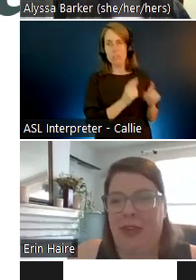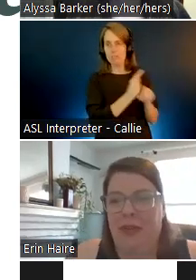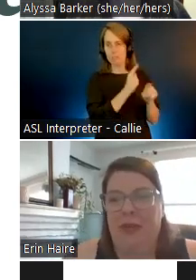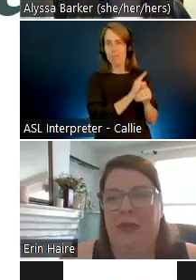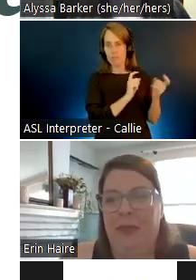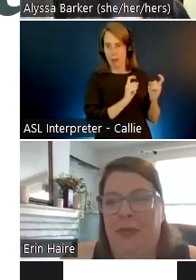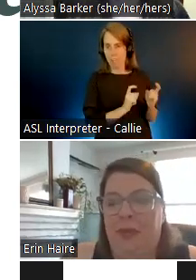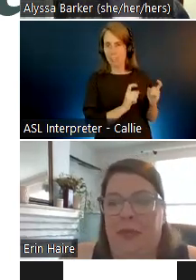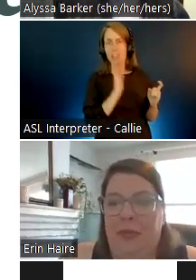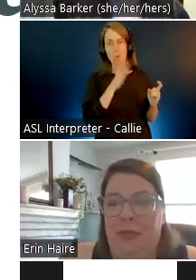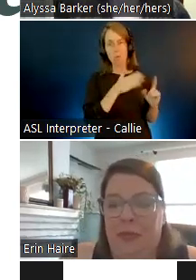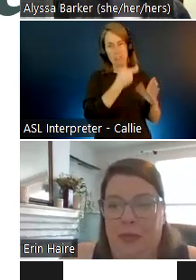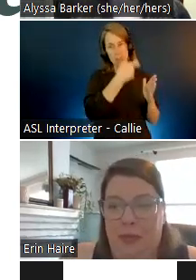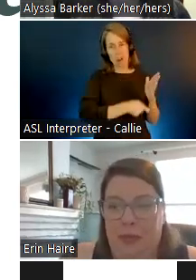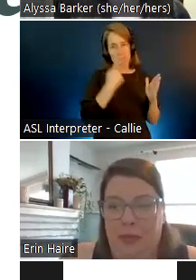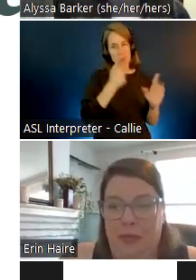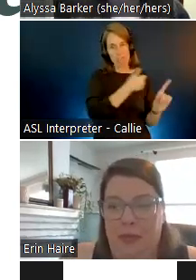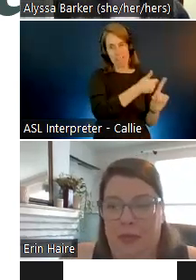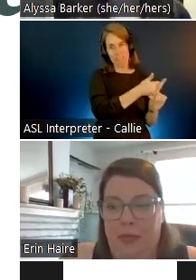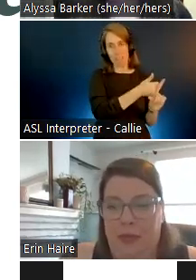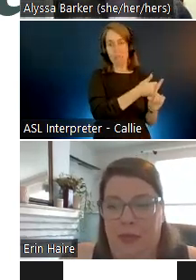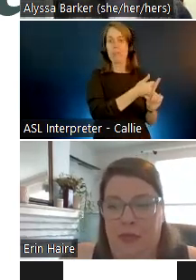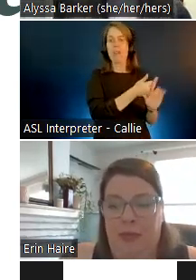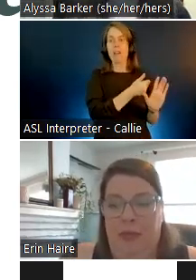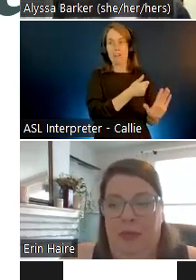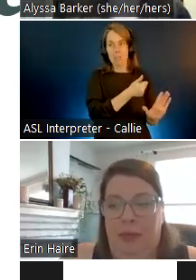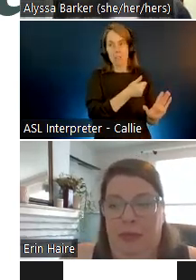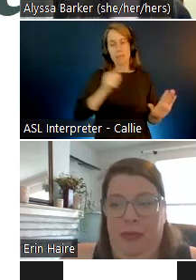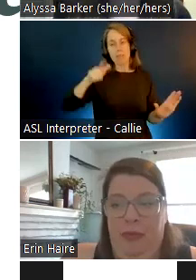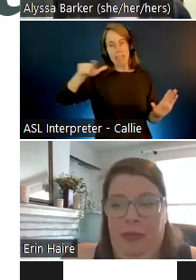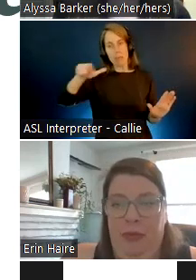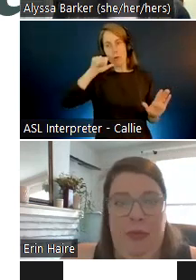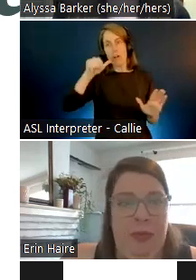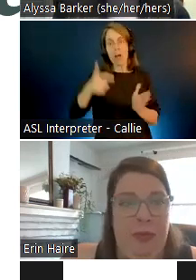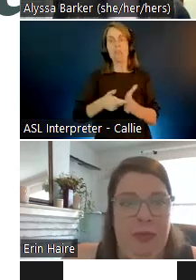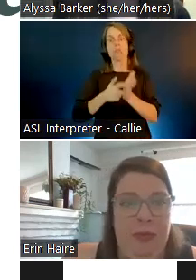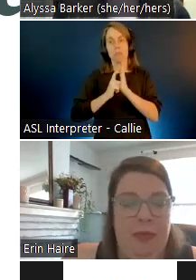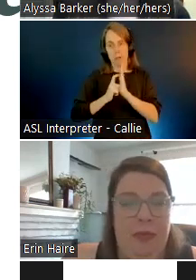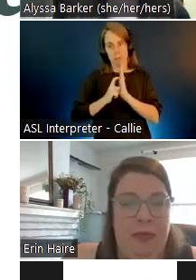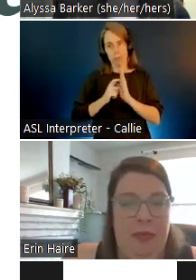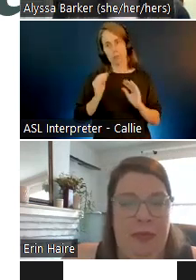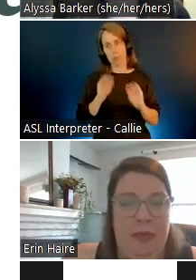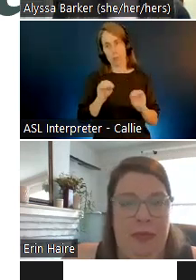tenant's expense or not not at the landlord's expense what what do you think Alyssa? Alyssa: